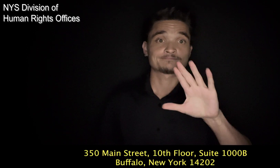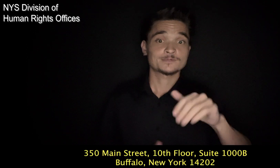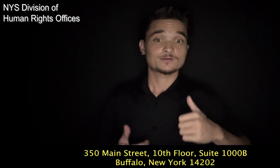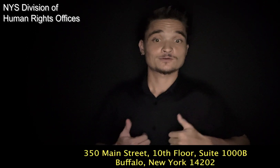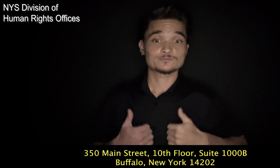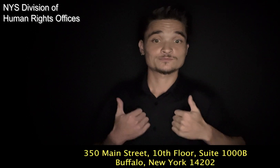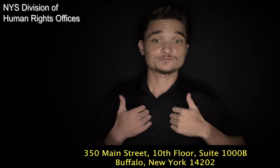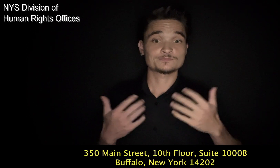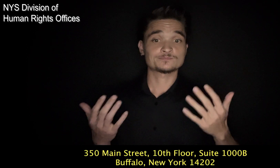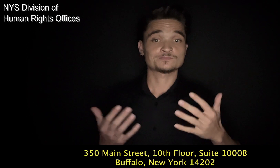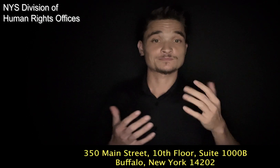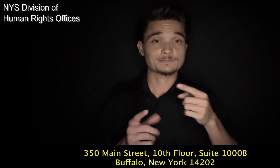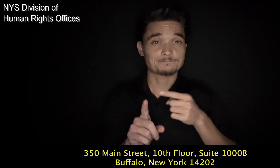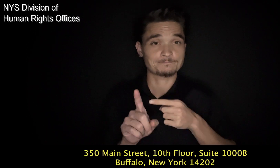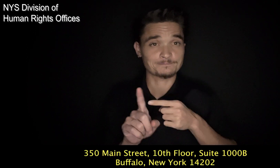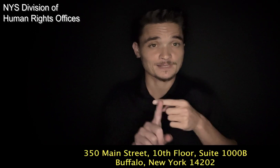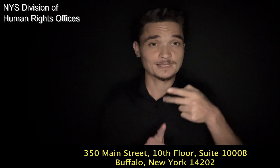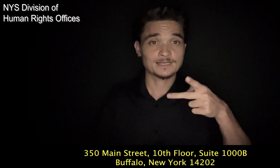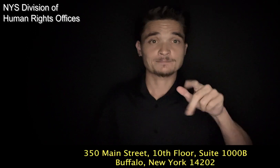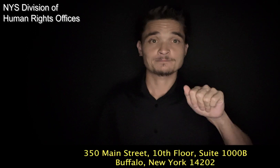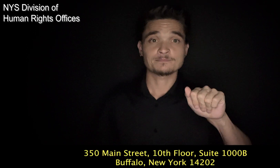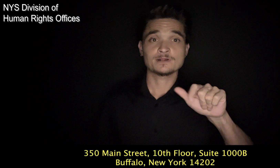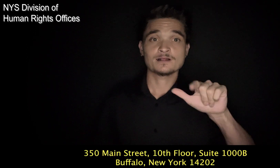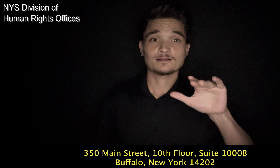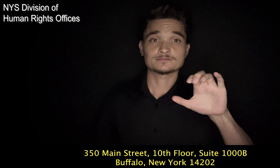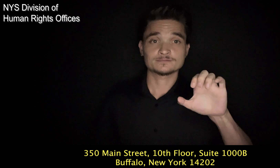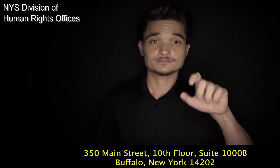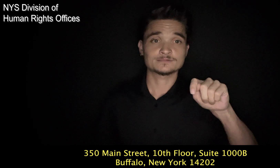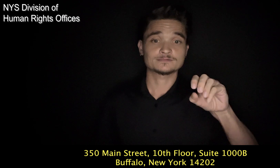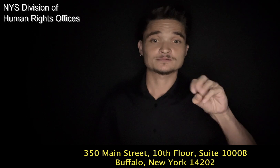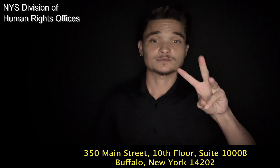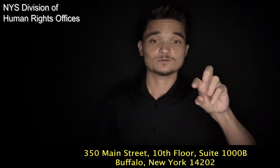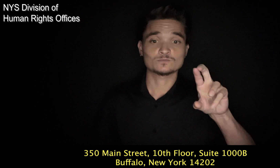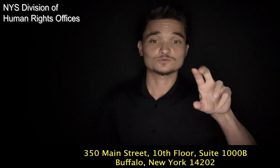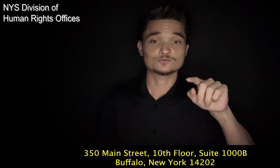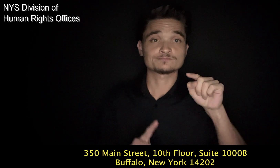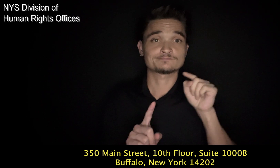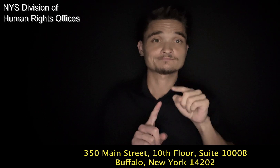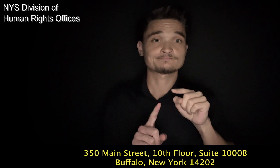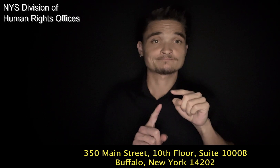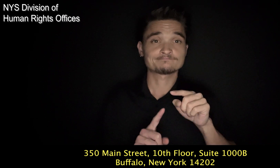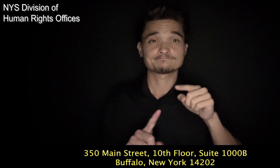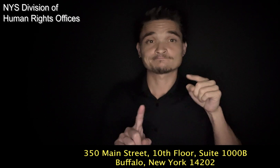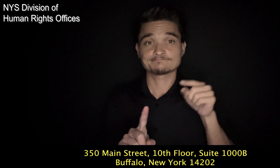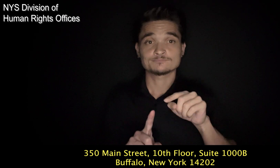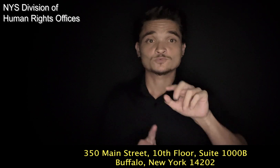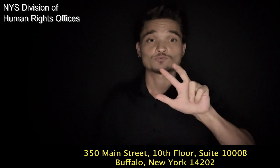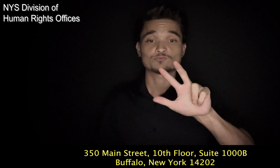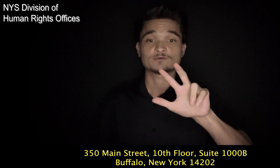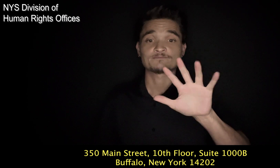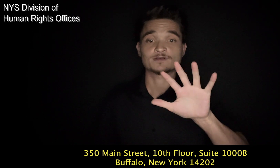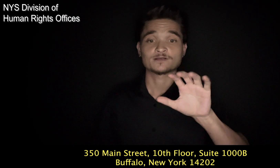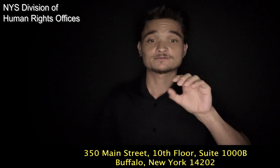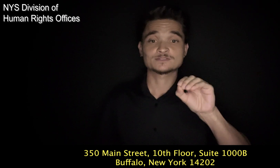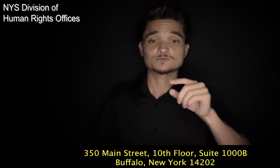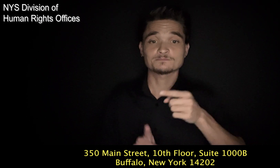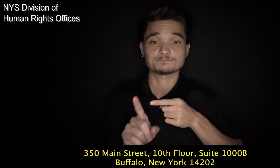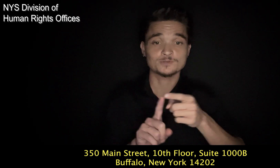350 Main Street, 10th Floor, Suite 1000B Buffalo, New York 14202